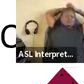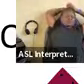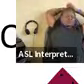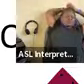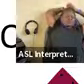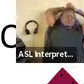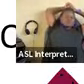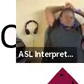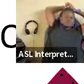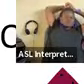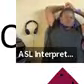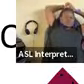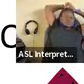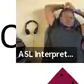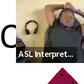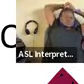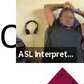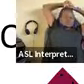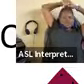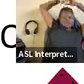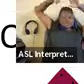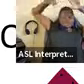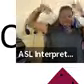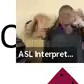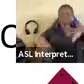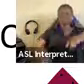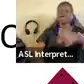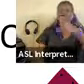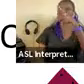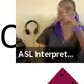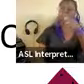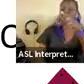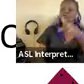of our public health work and what will continue to be the pinnacle and the pillar